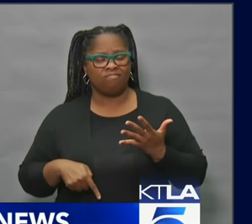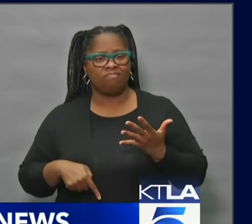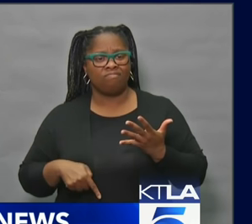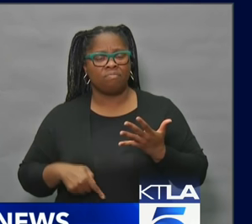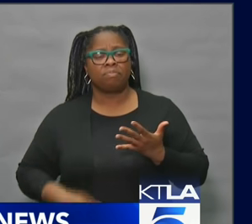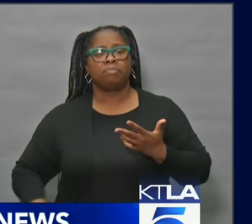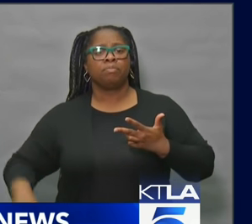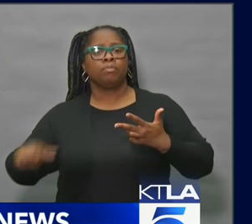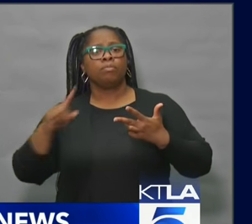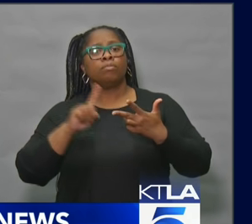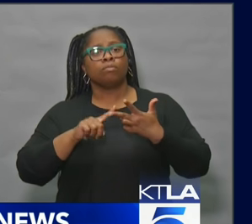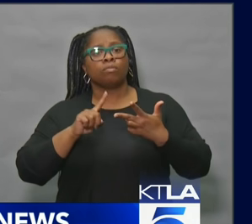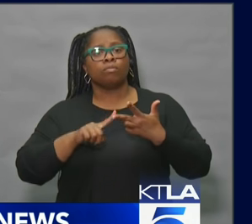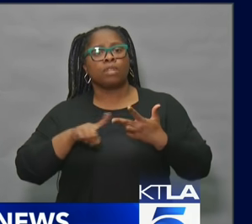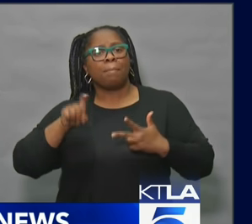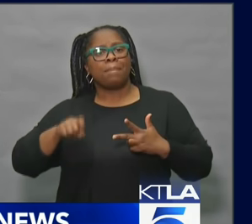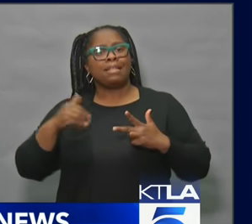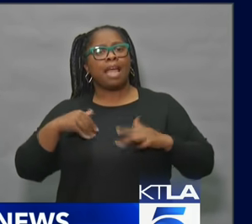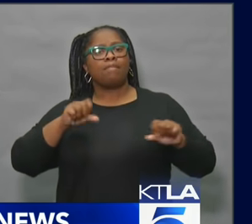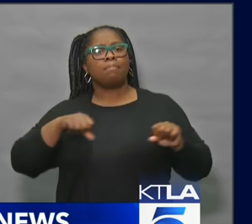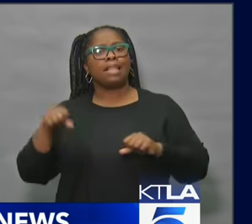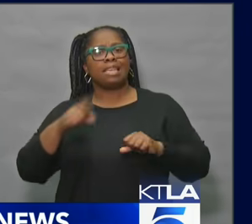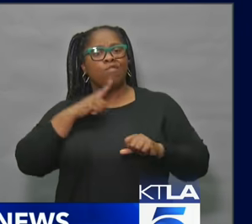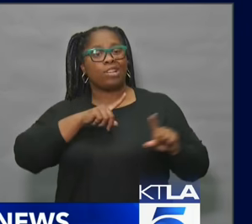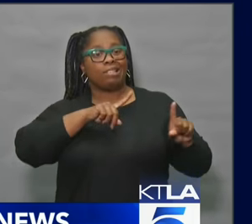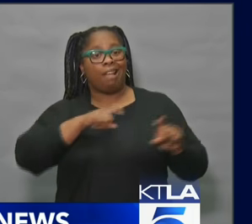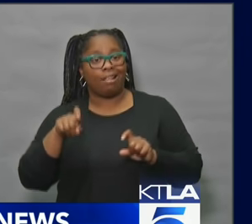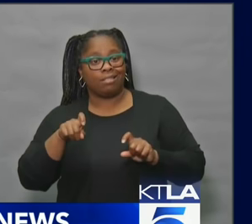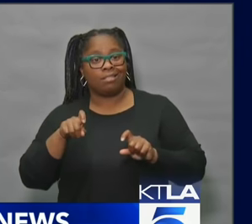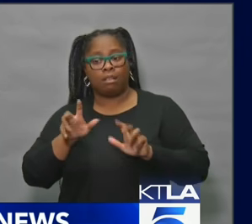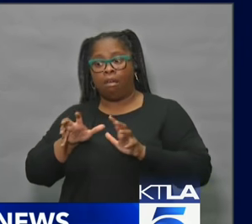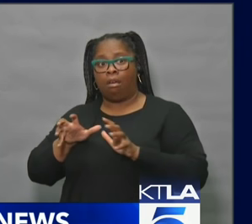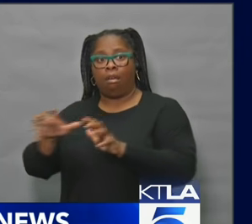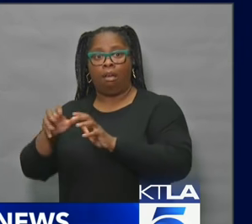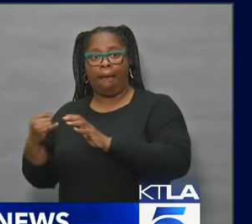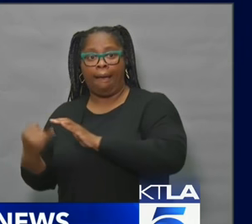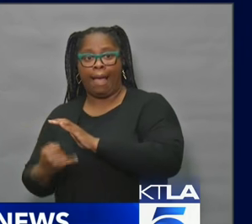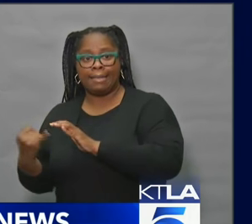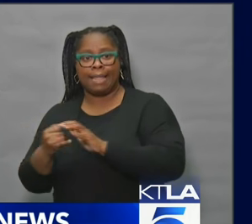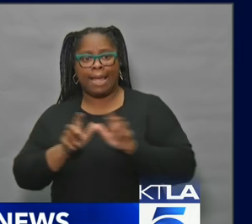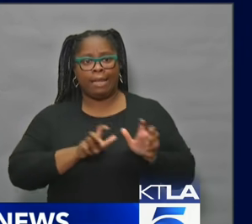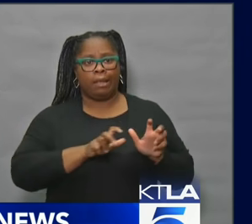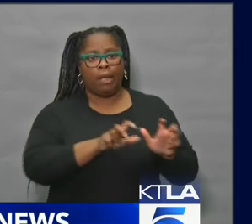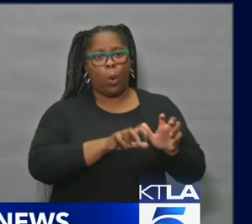OR DON'T HAVE ACCESS TO SERVICES. THIS IS THE SAME 3RD